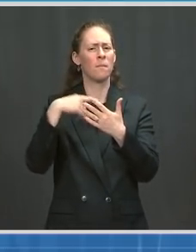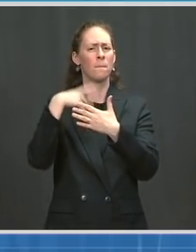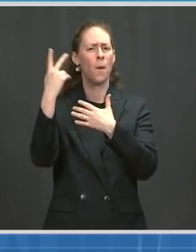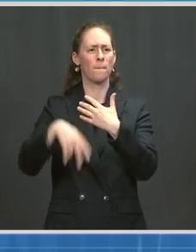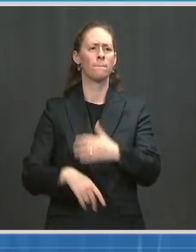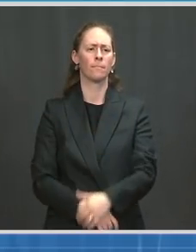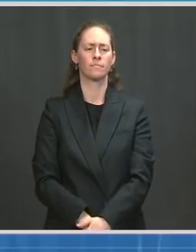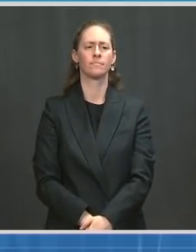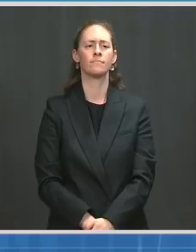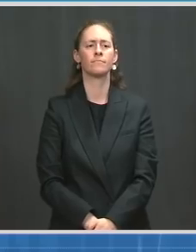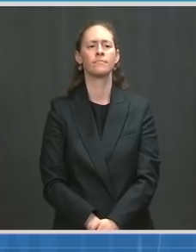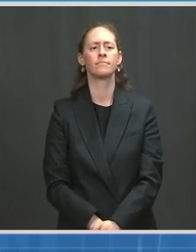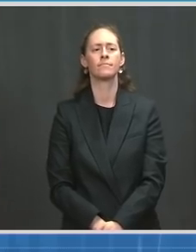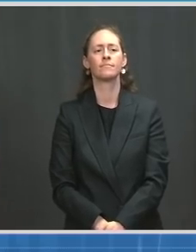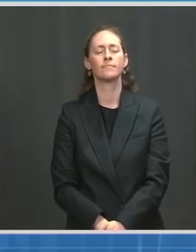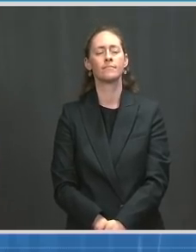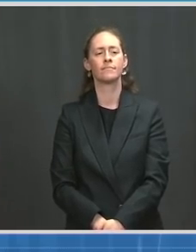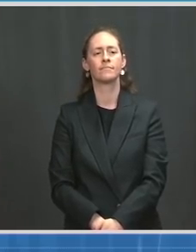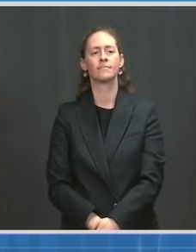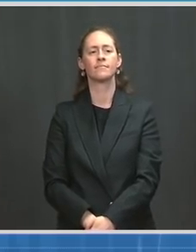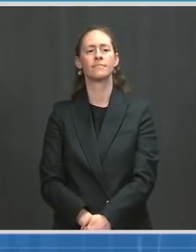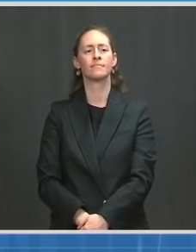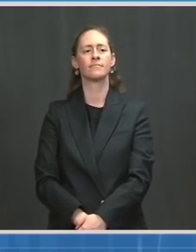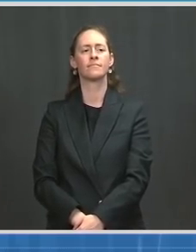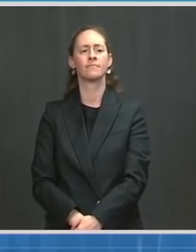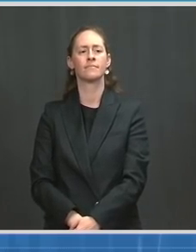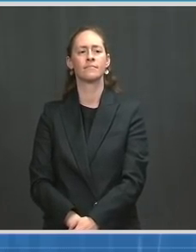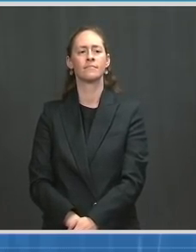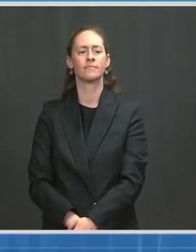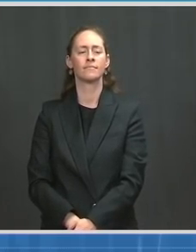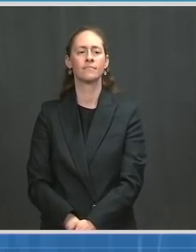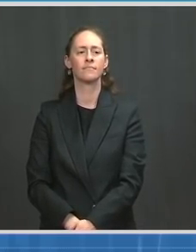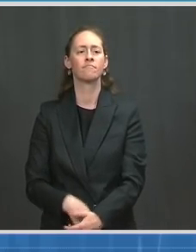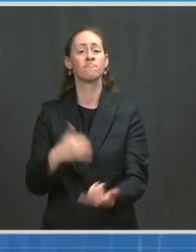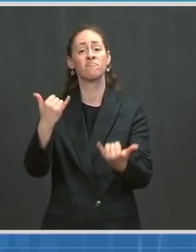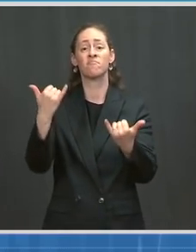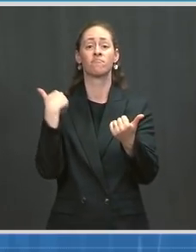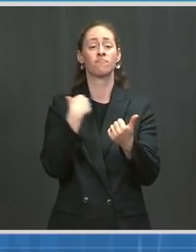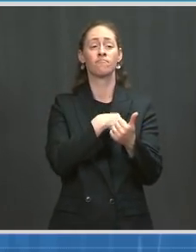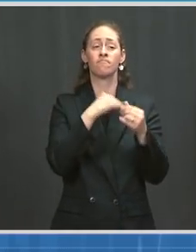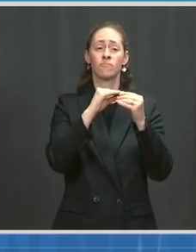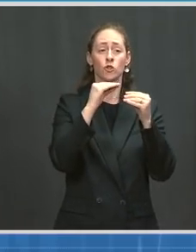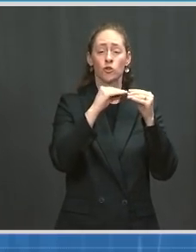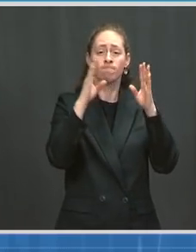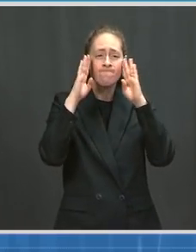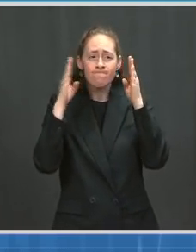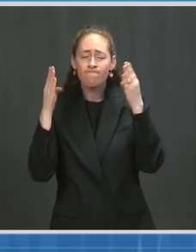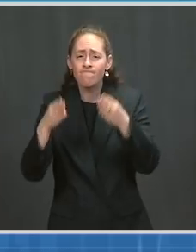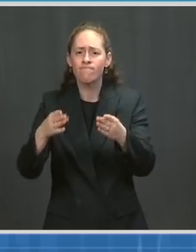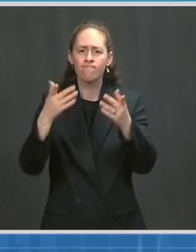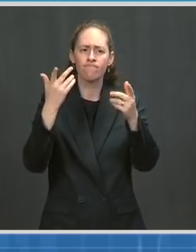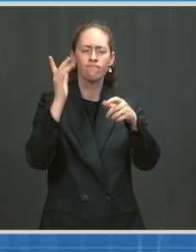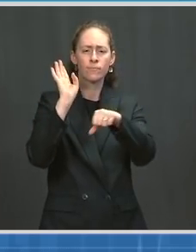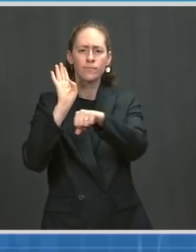will be driven, more than anything, by the people and organizations and communities who help to vaccinate their families, their friends,